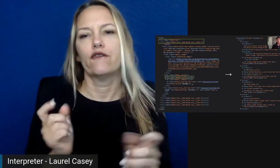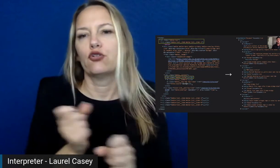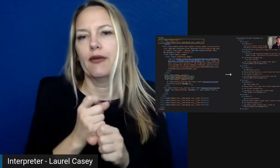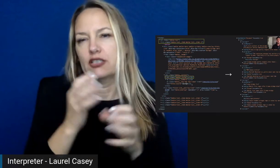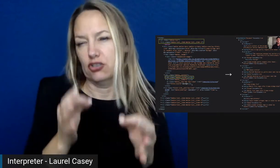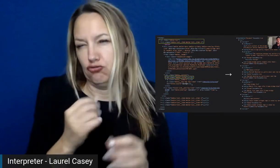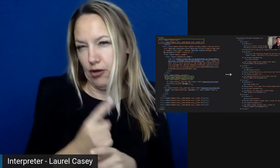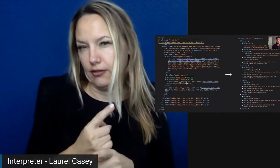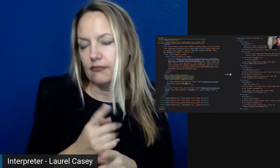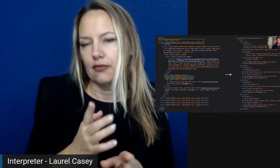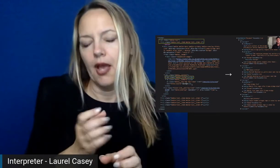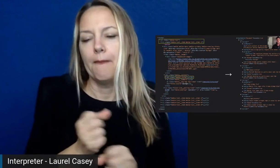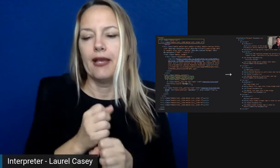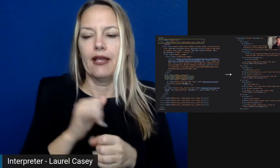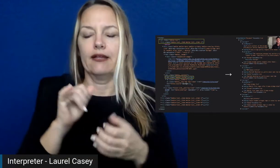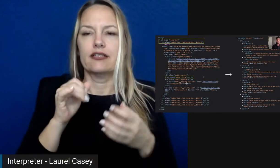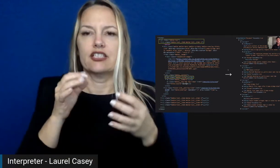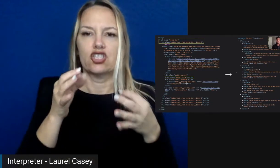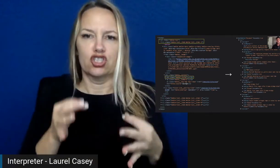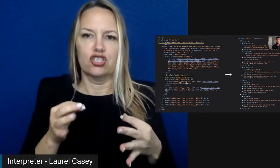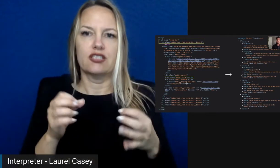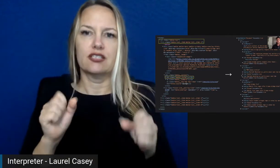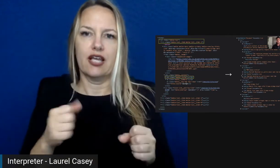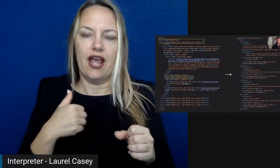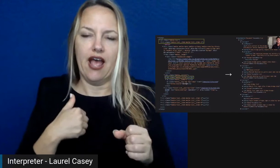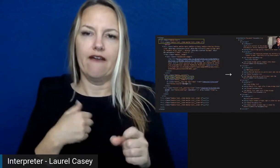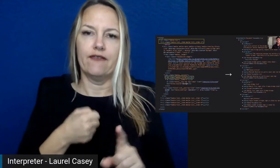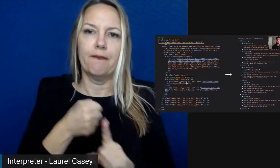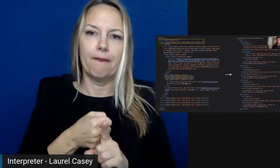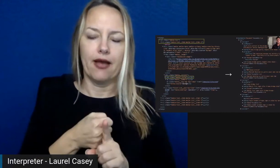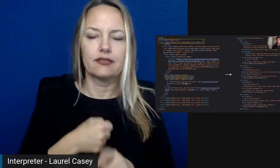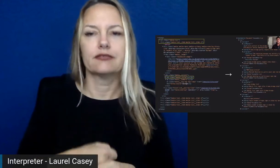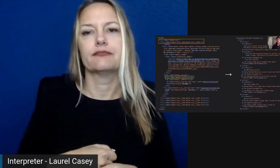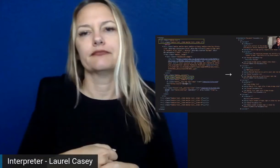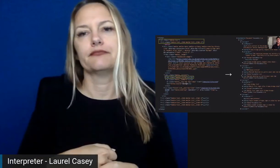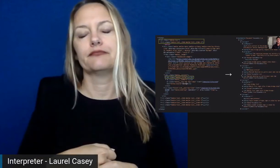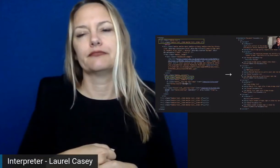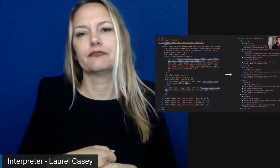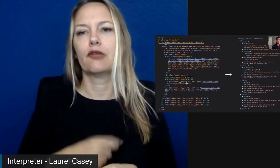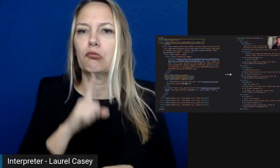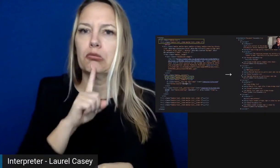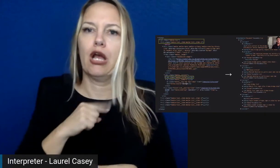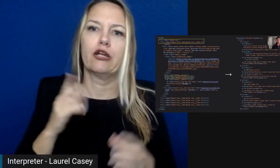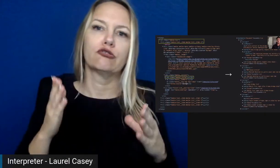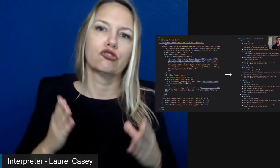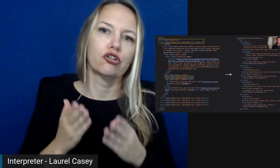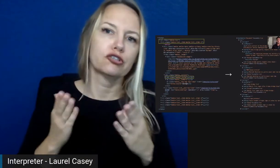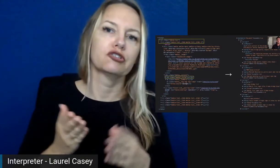And making such decisions can have a greater impact like we saw. I really encourage you that you take the time.